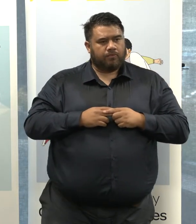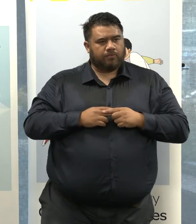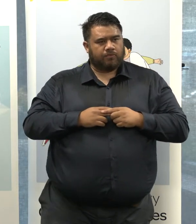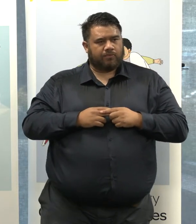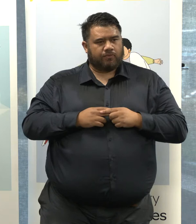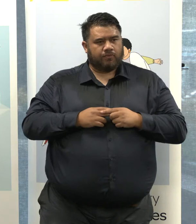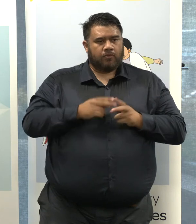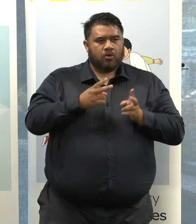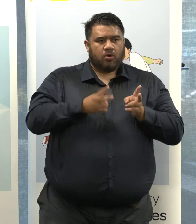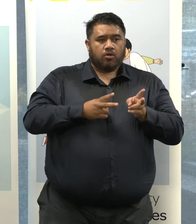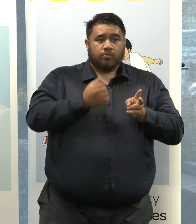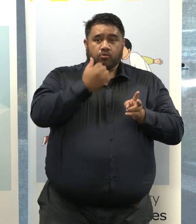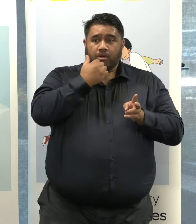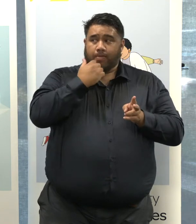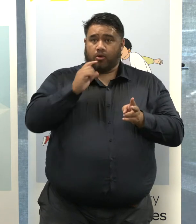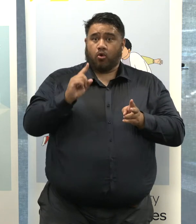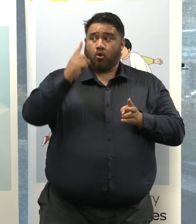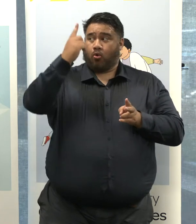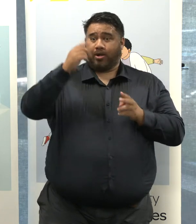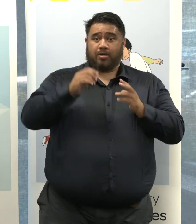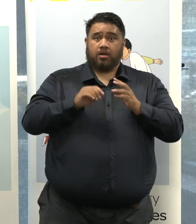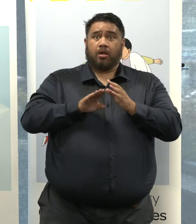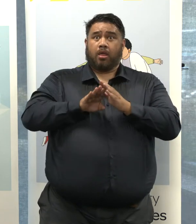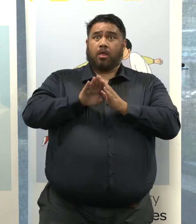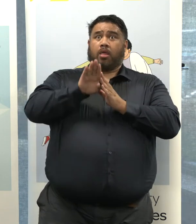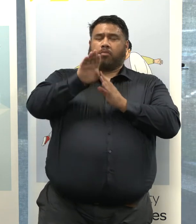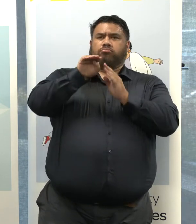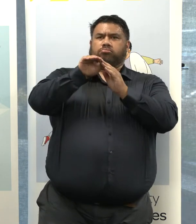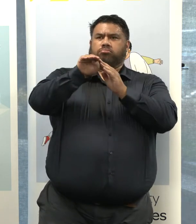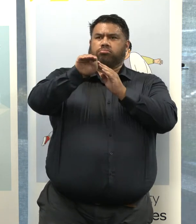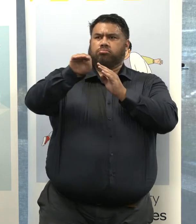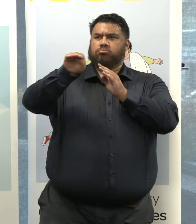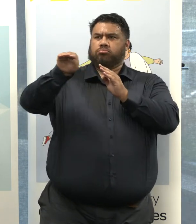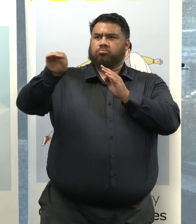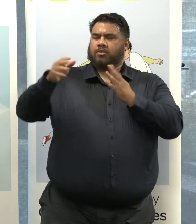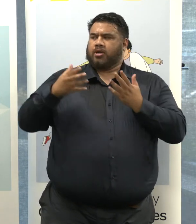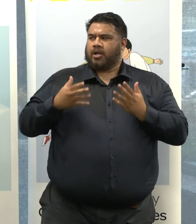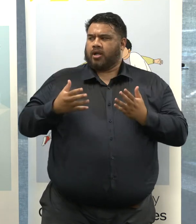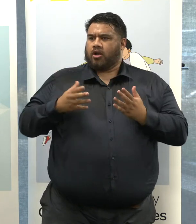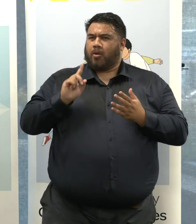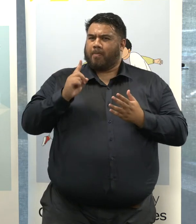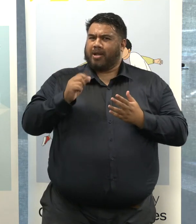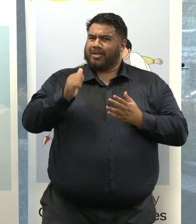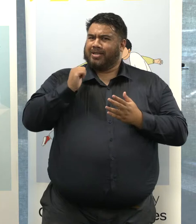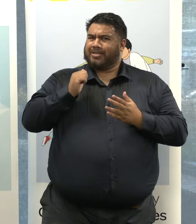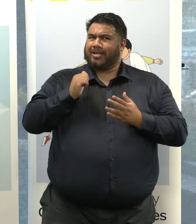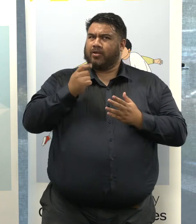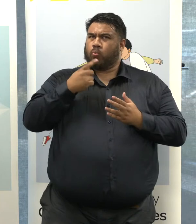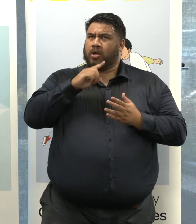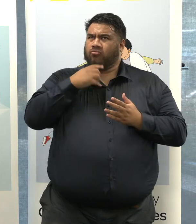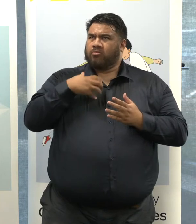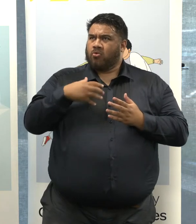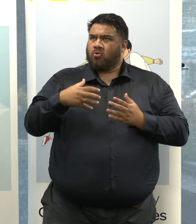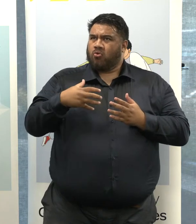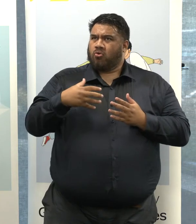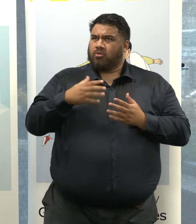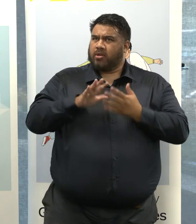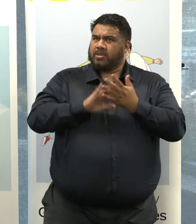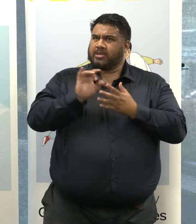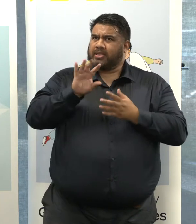have relied on previously.